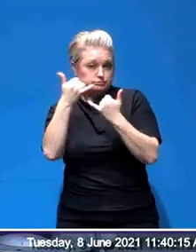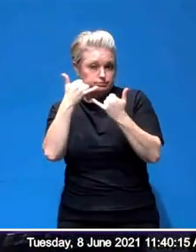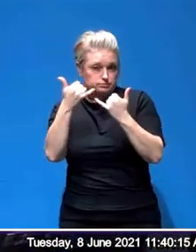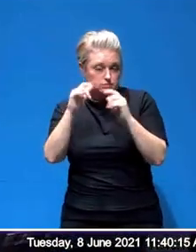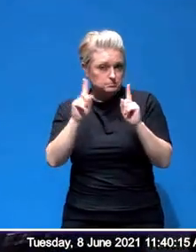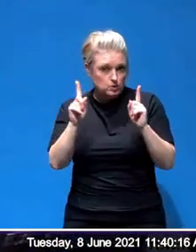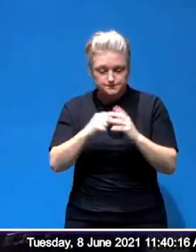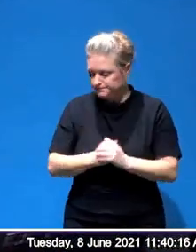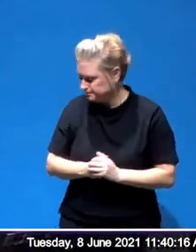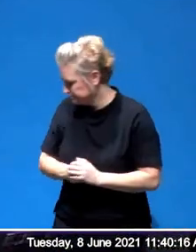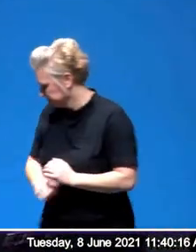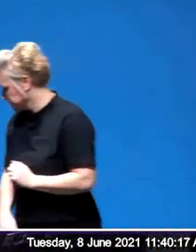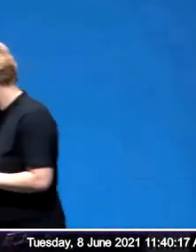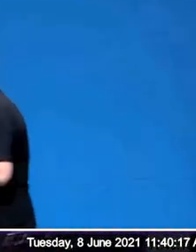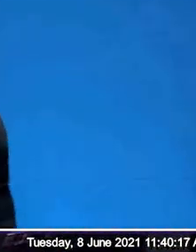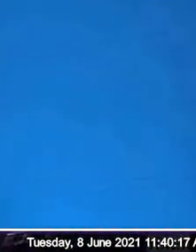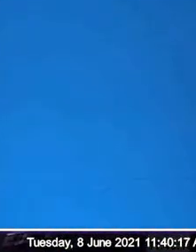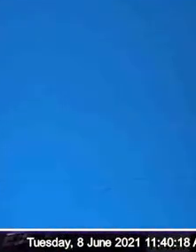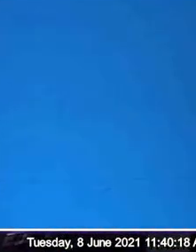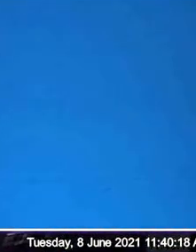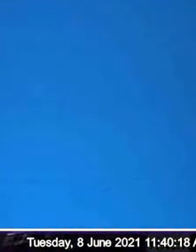I have a recollection of talking regularly to Ms Kirkby